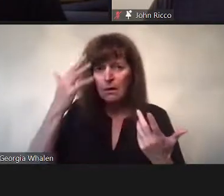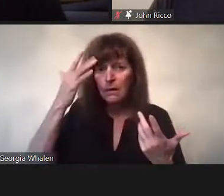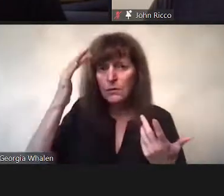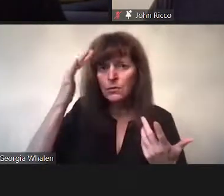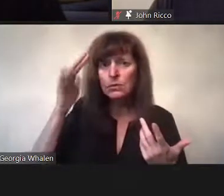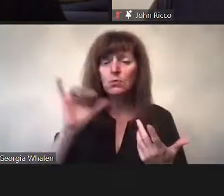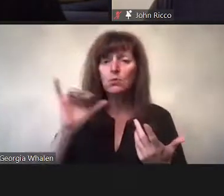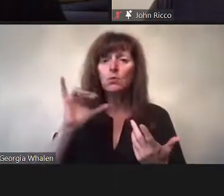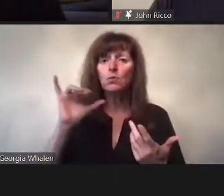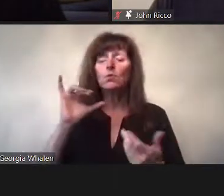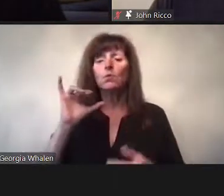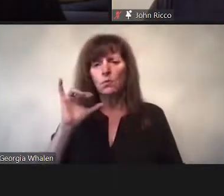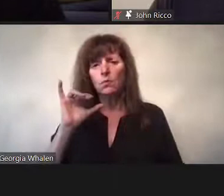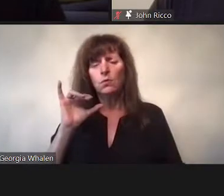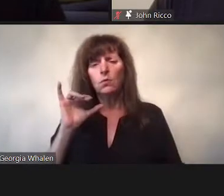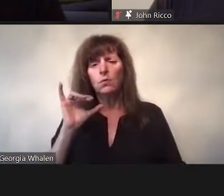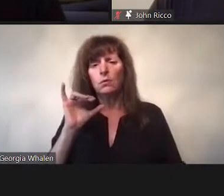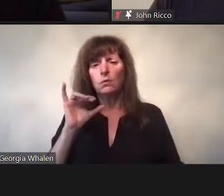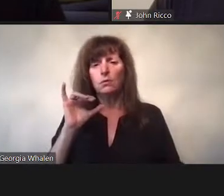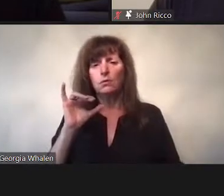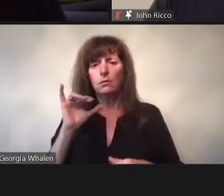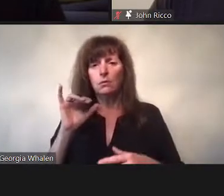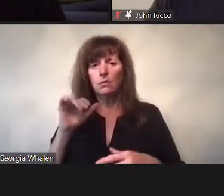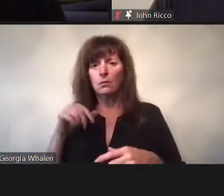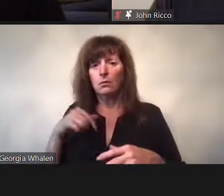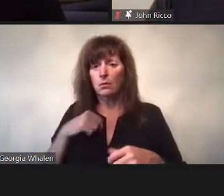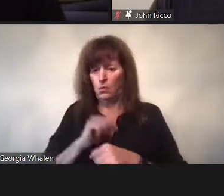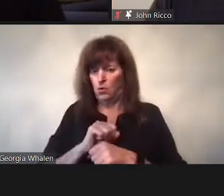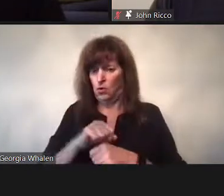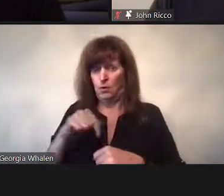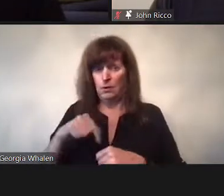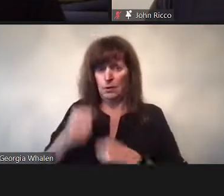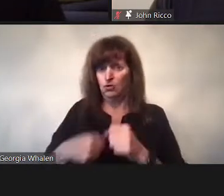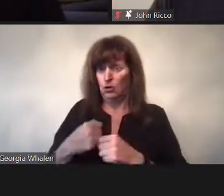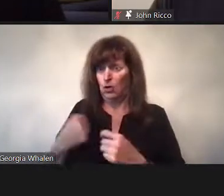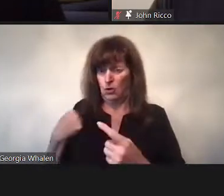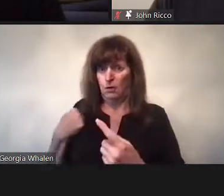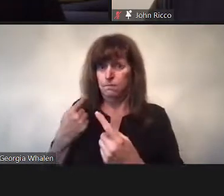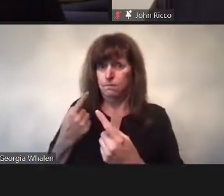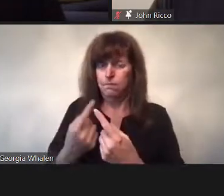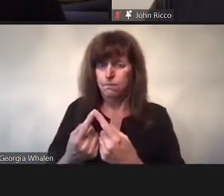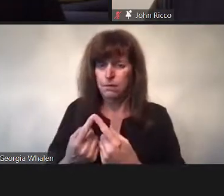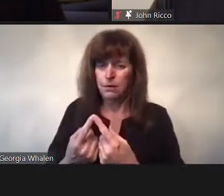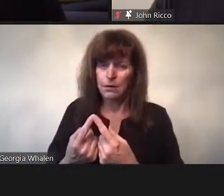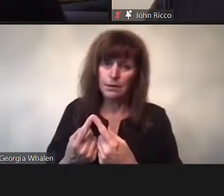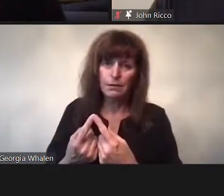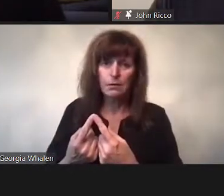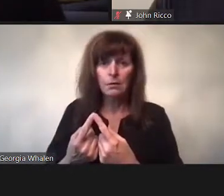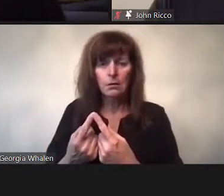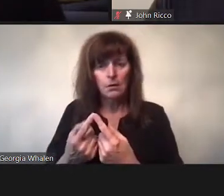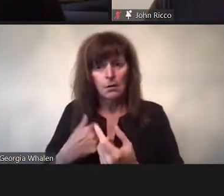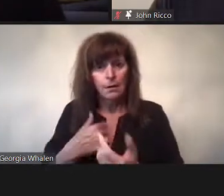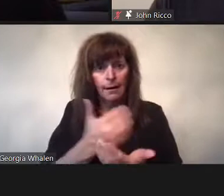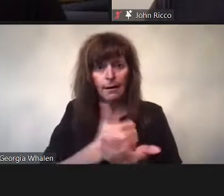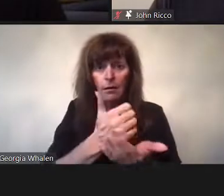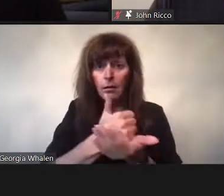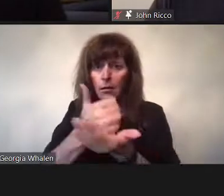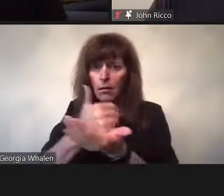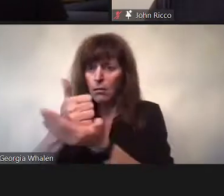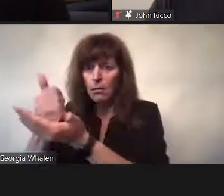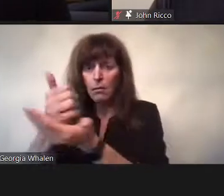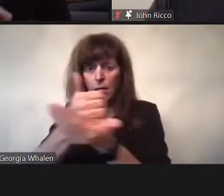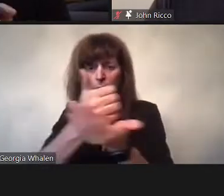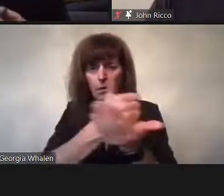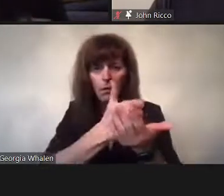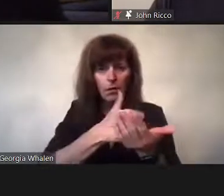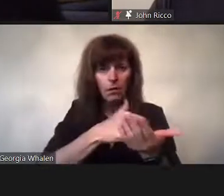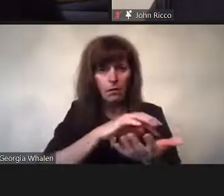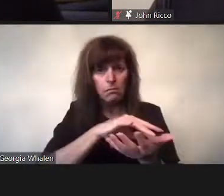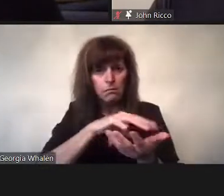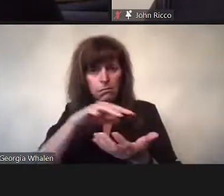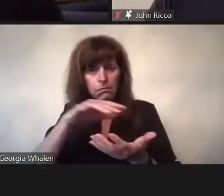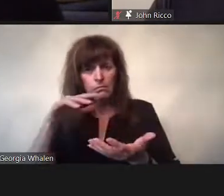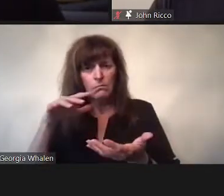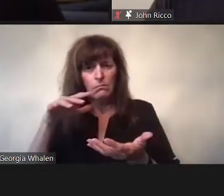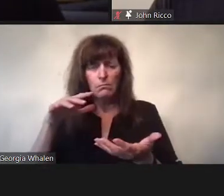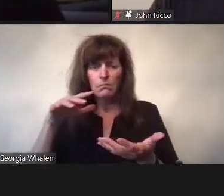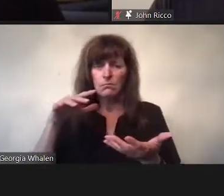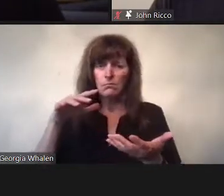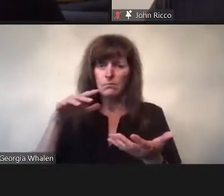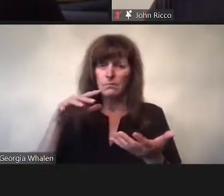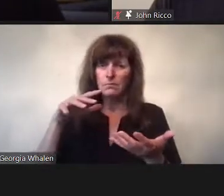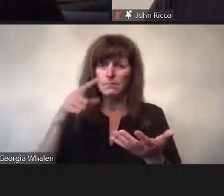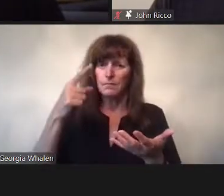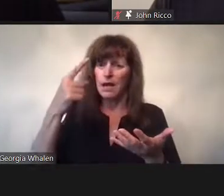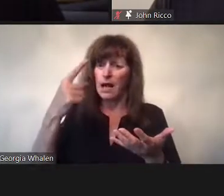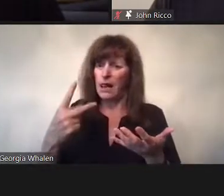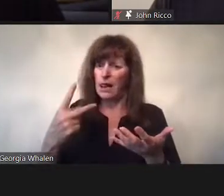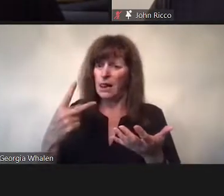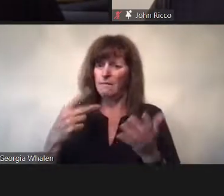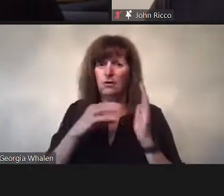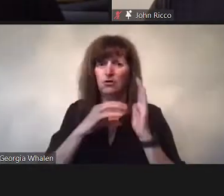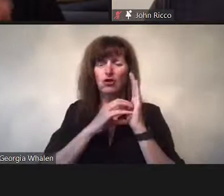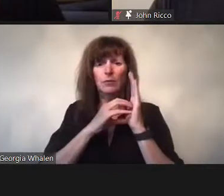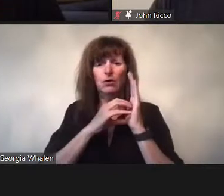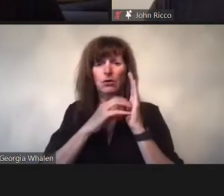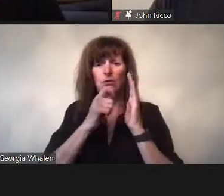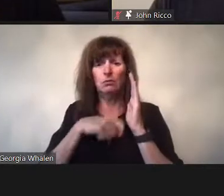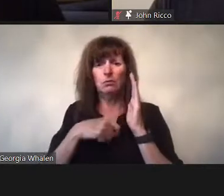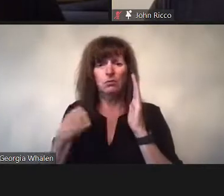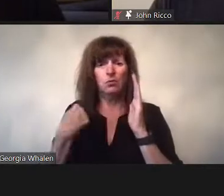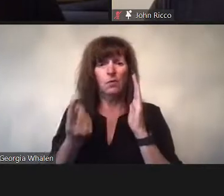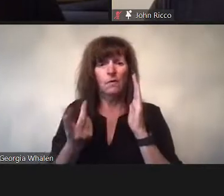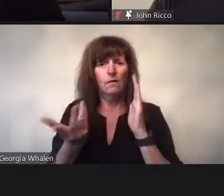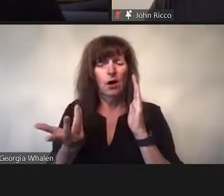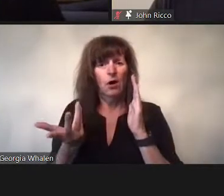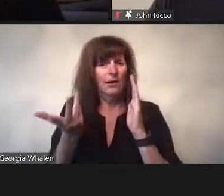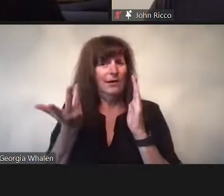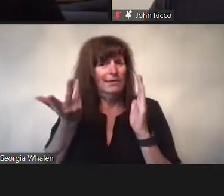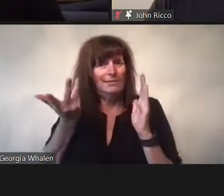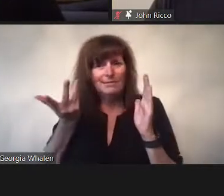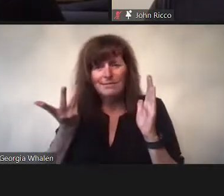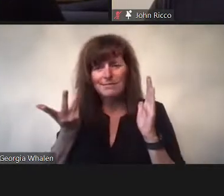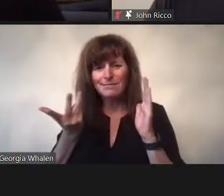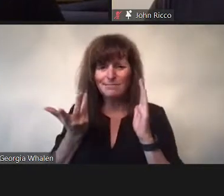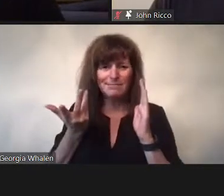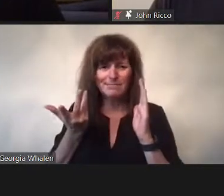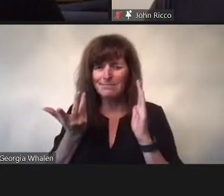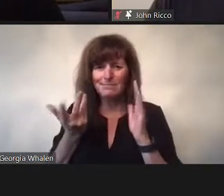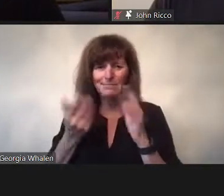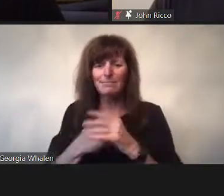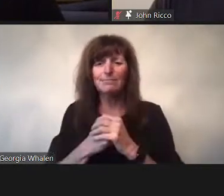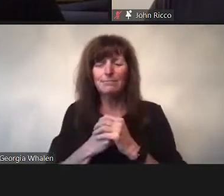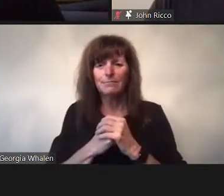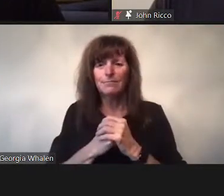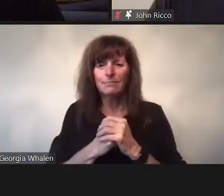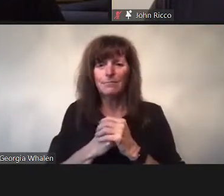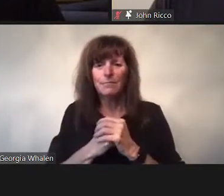think that’s what I’m interested in: what happens when we approach afec through the notion of ambiguity?